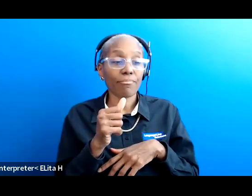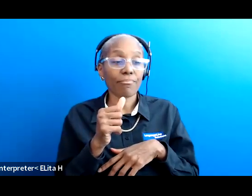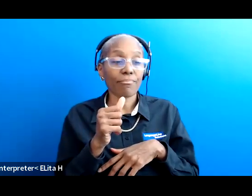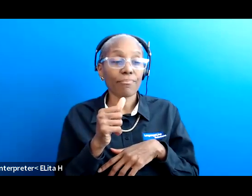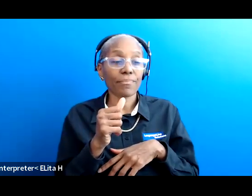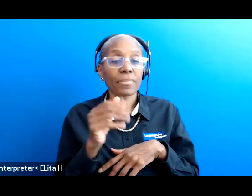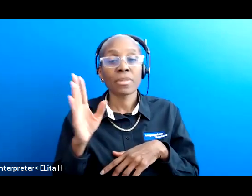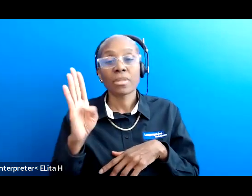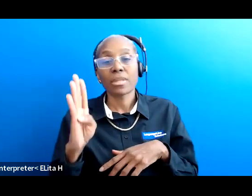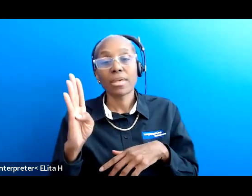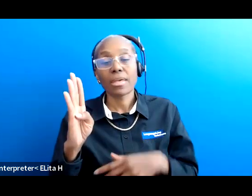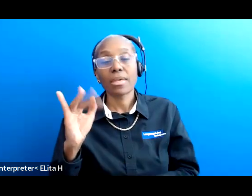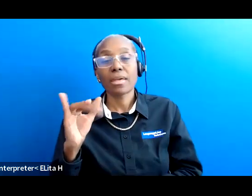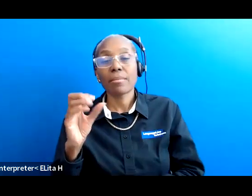bionic kind of things would help.